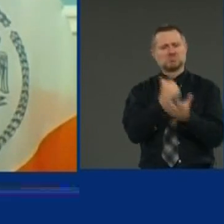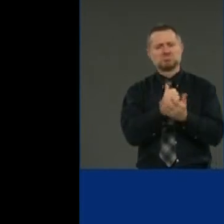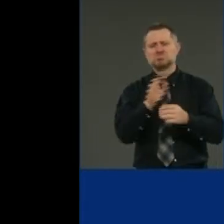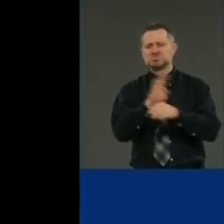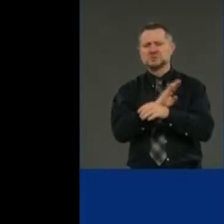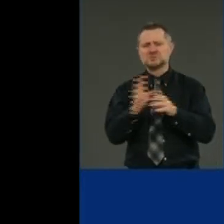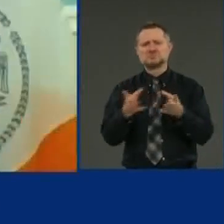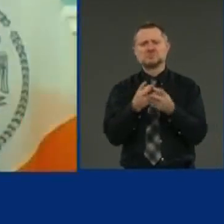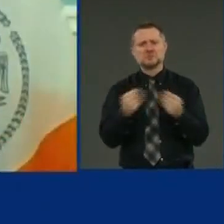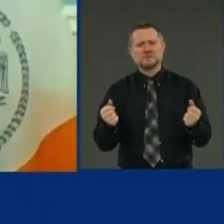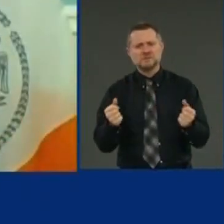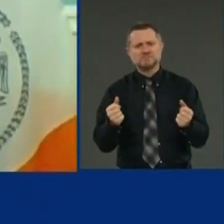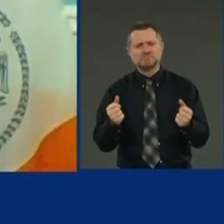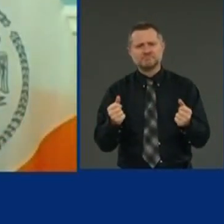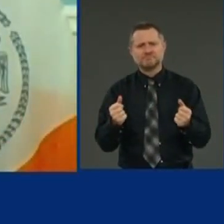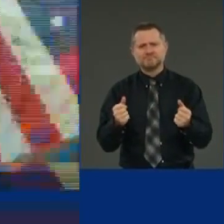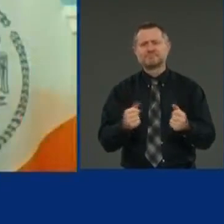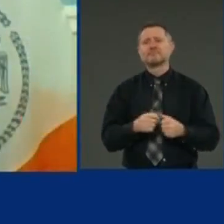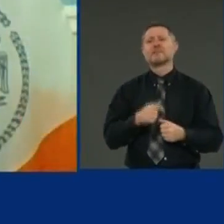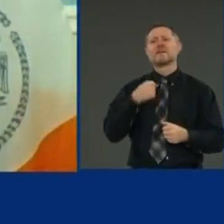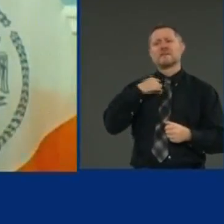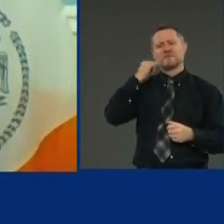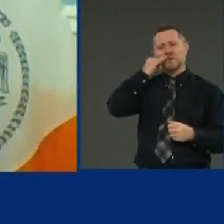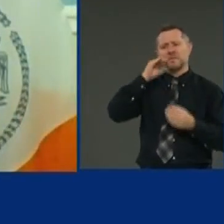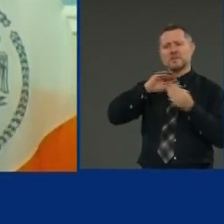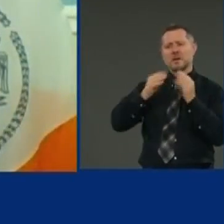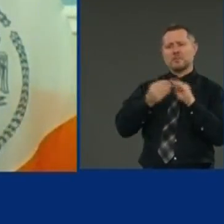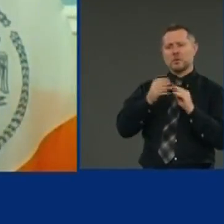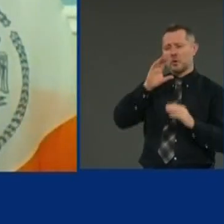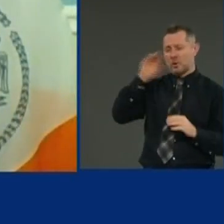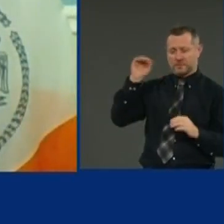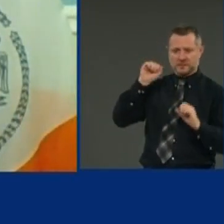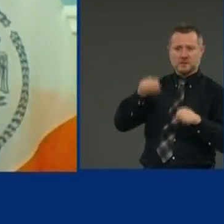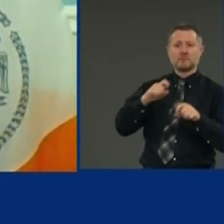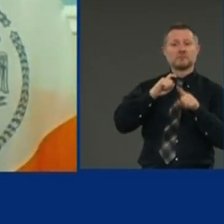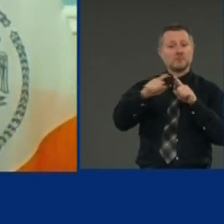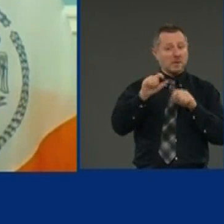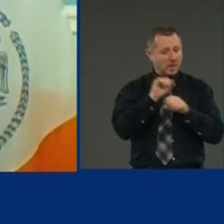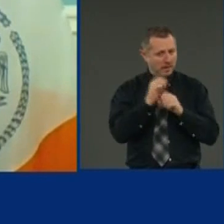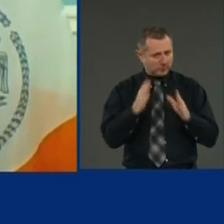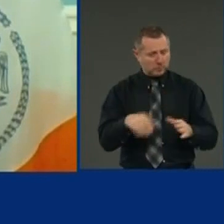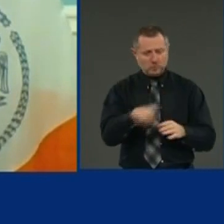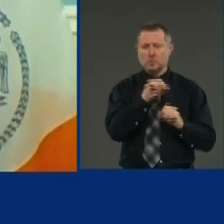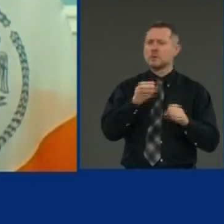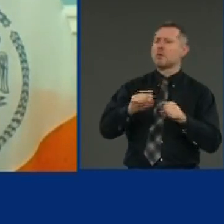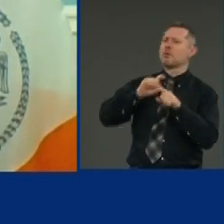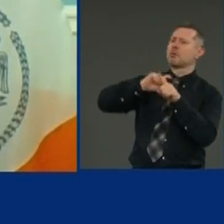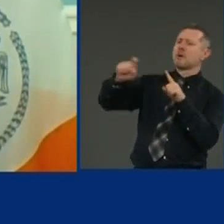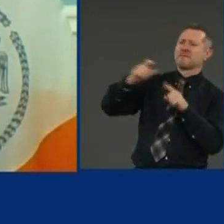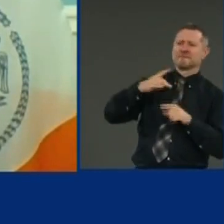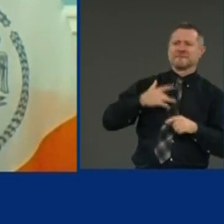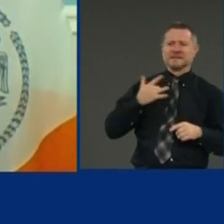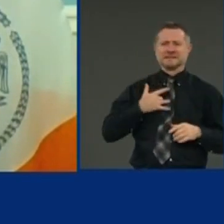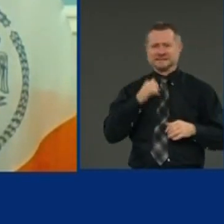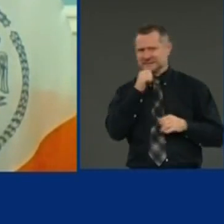QUESTIONS, IF WE SEE SOMETHING HAT IS NOT RIGHT, HELPING THEM CORRECT IT AND WE'RE GOING TO DO THE SAME FOR WORKERS.